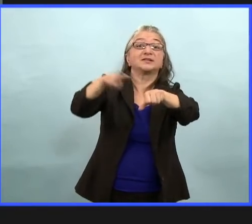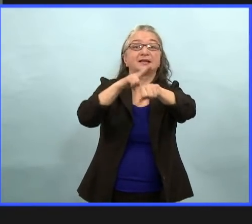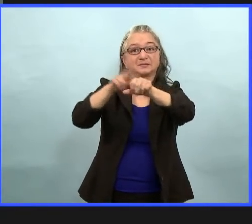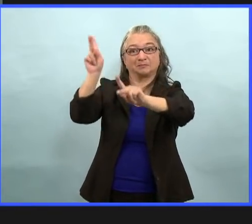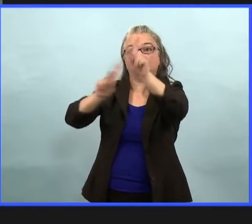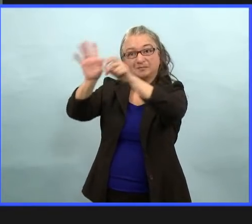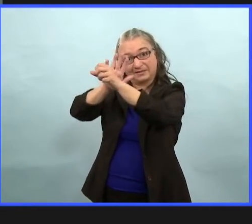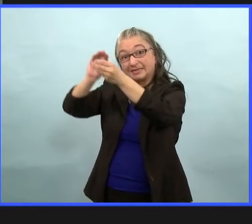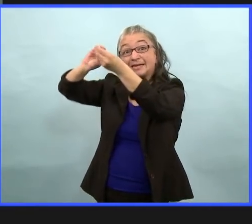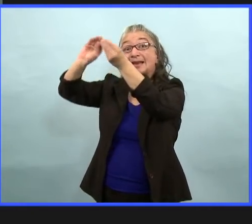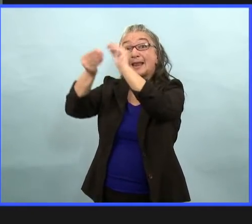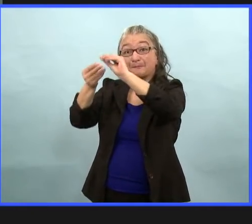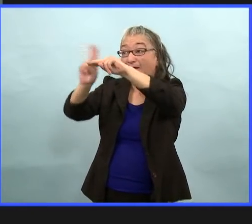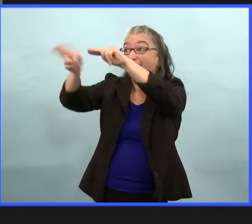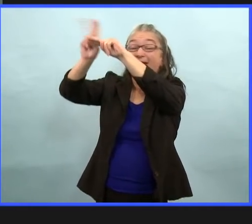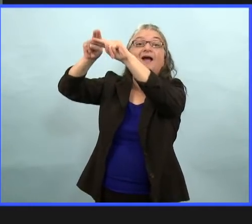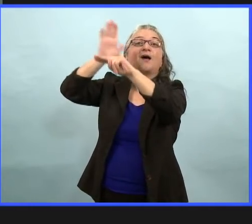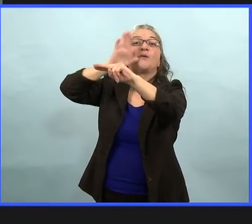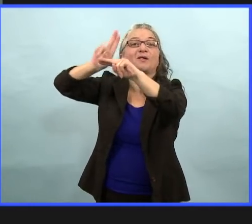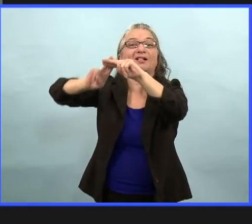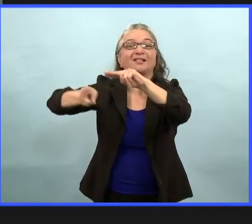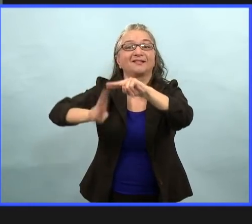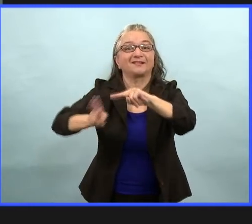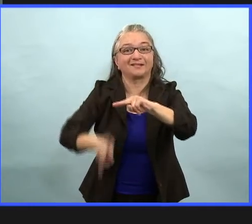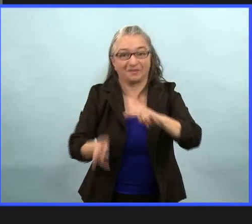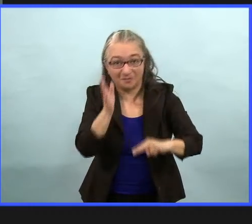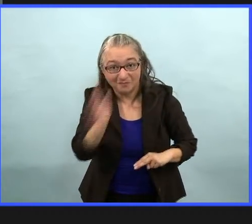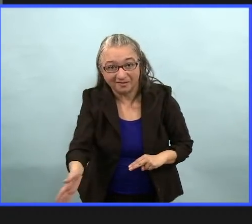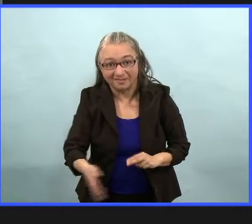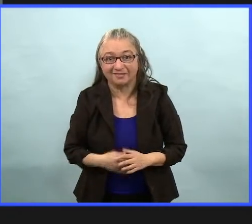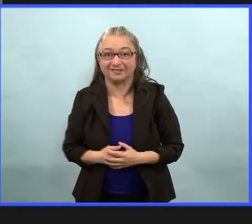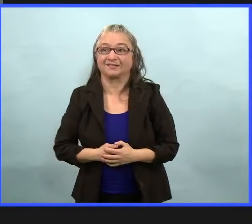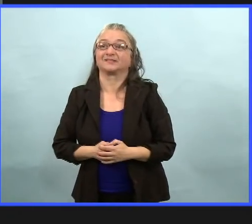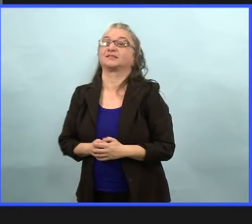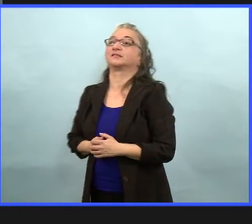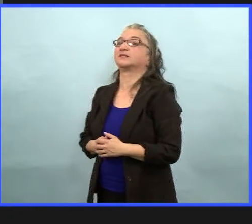thank you for that and um dr reimer what has second dose uptake been like for the